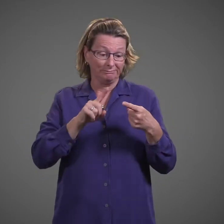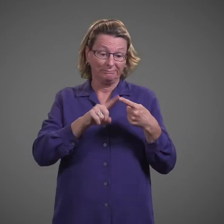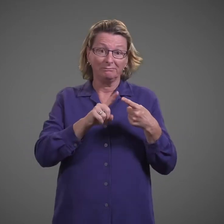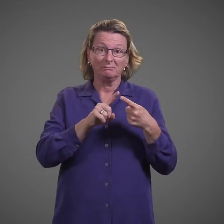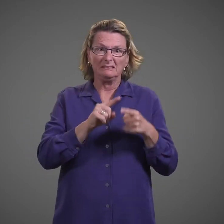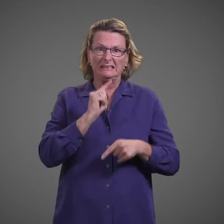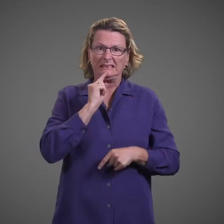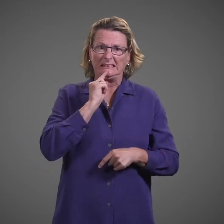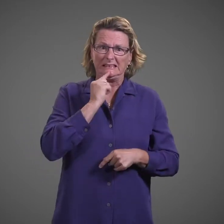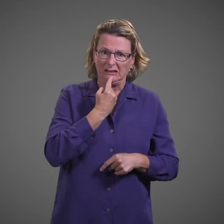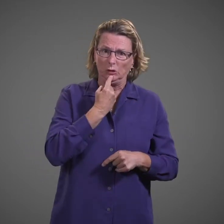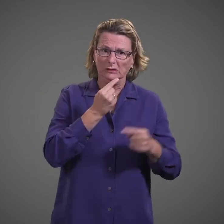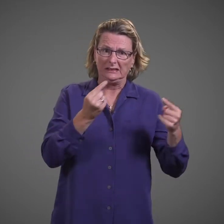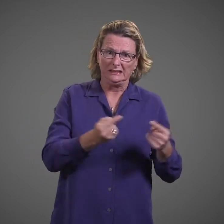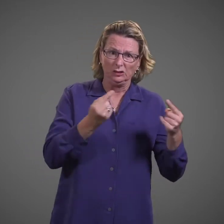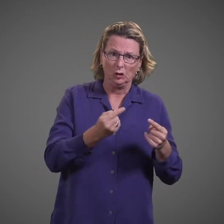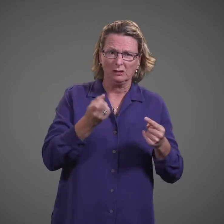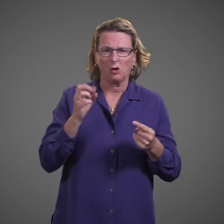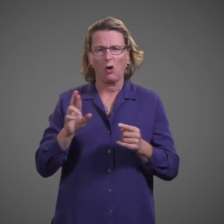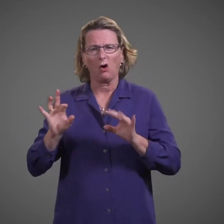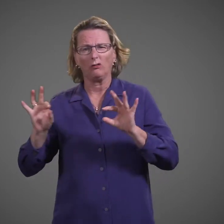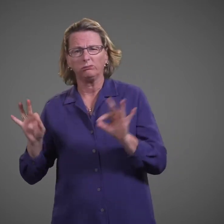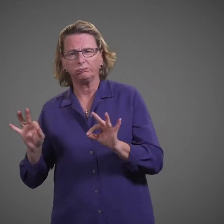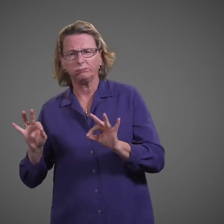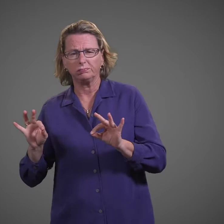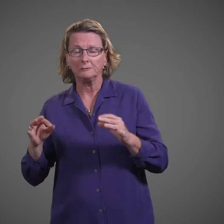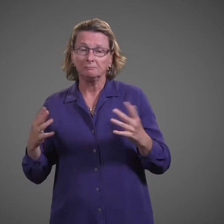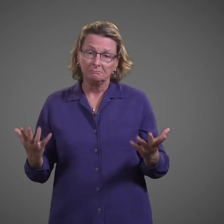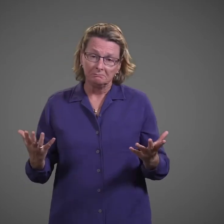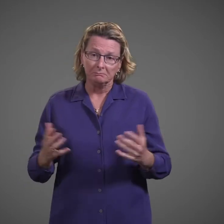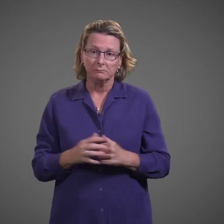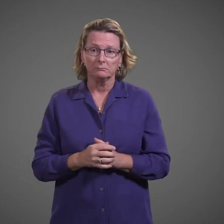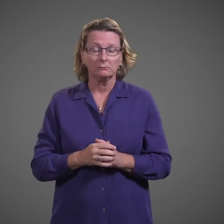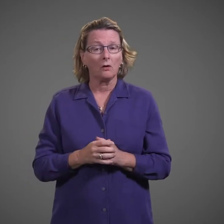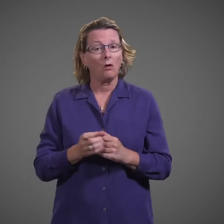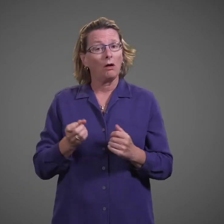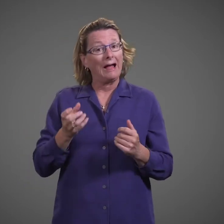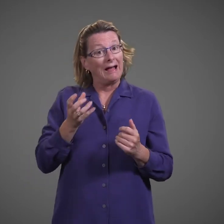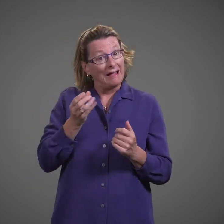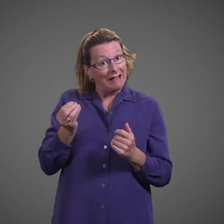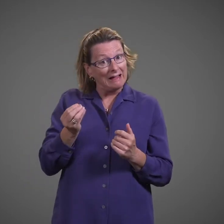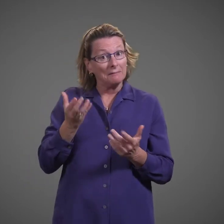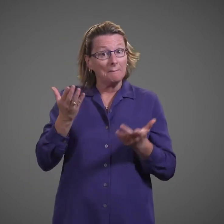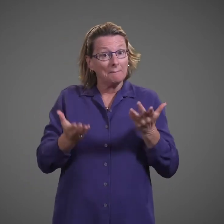How mild or how severe the injury is.